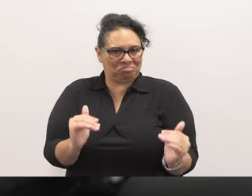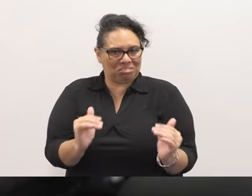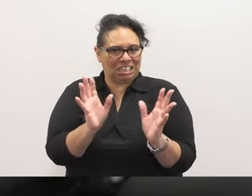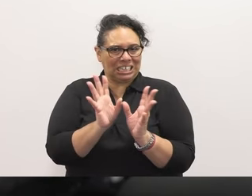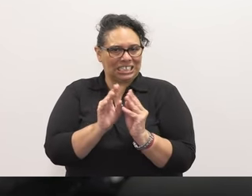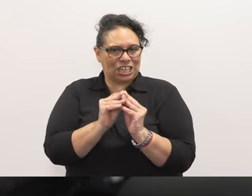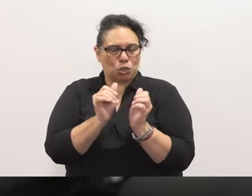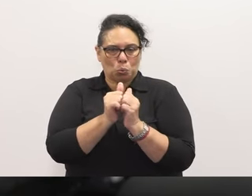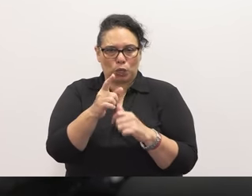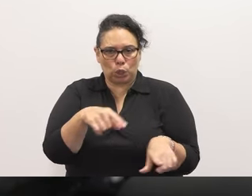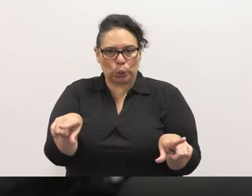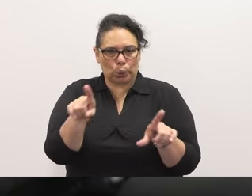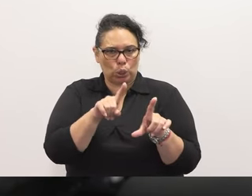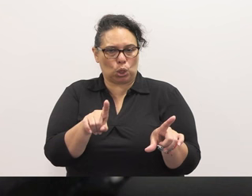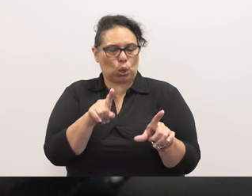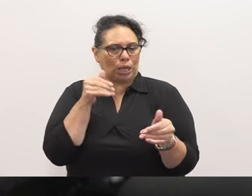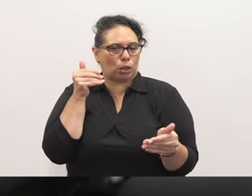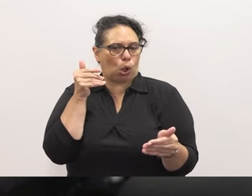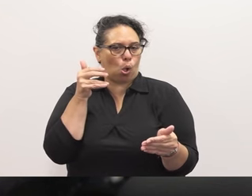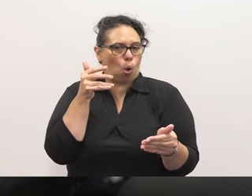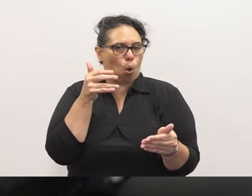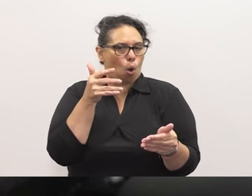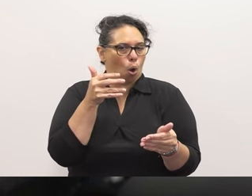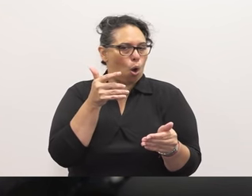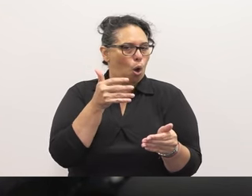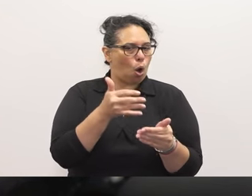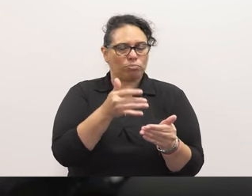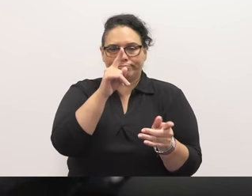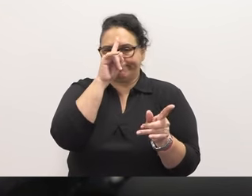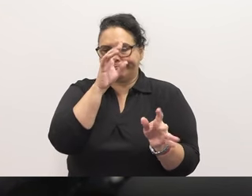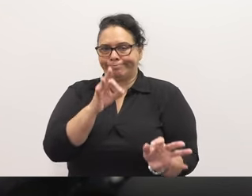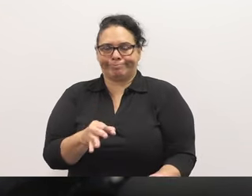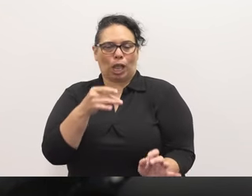All that gets closer or determines the goals that you'll establish.